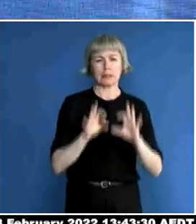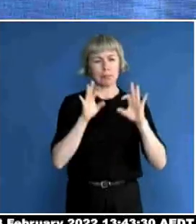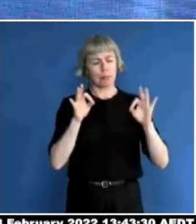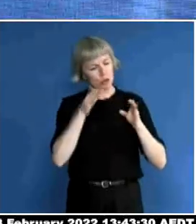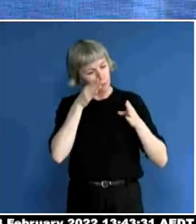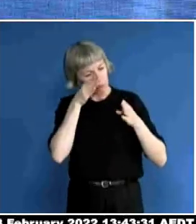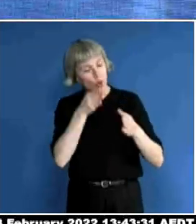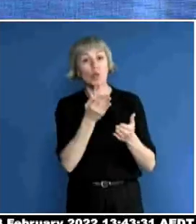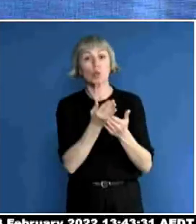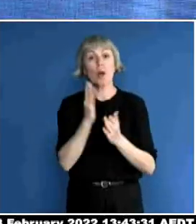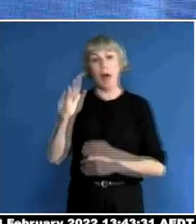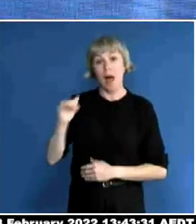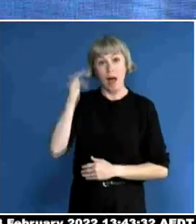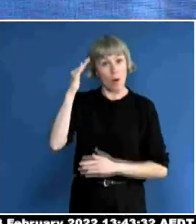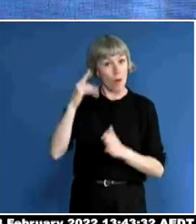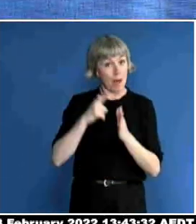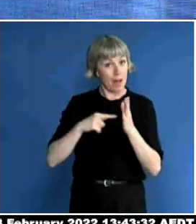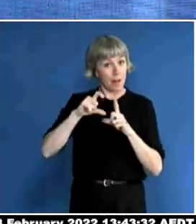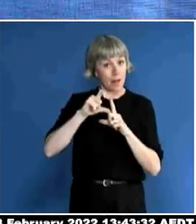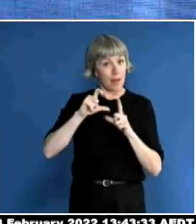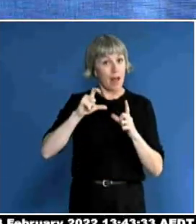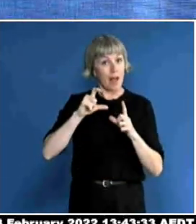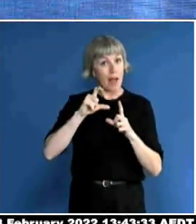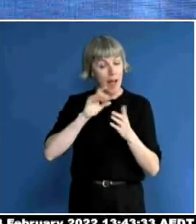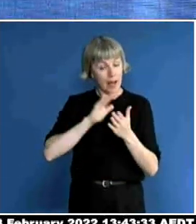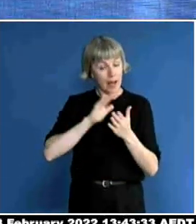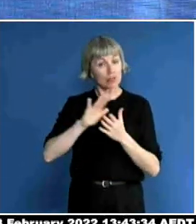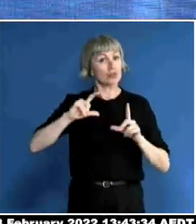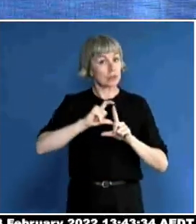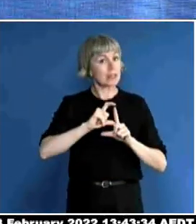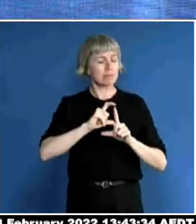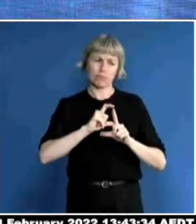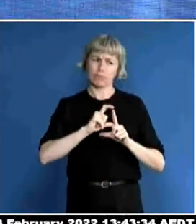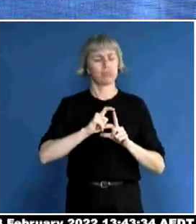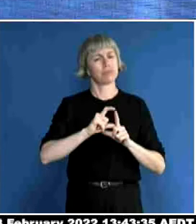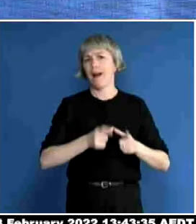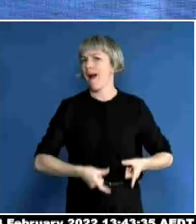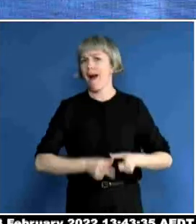And to receive the correct diagnosis and supports, and once you get the correct